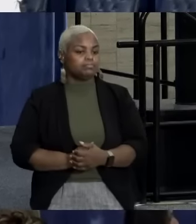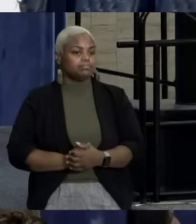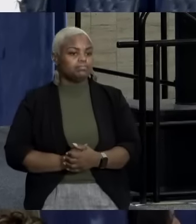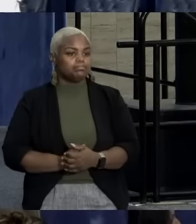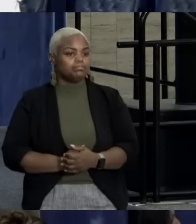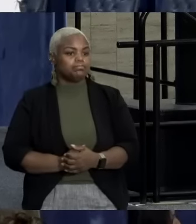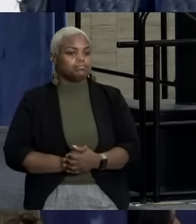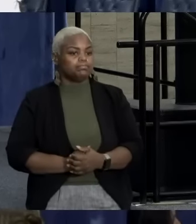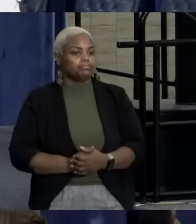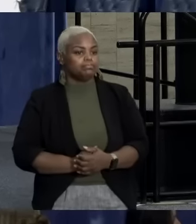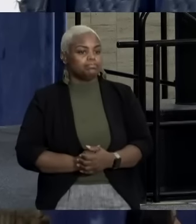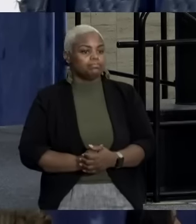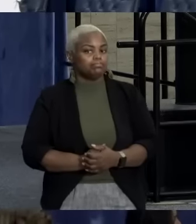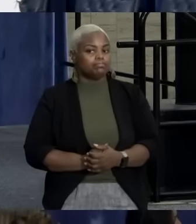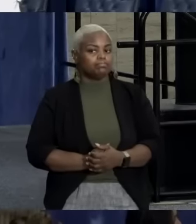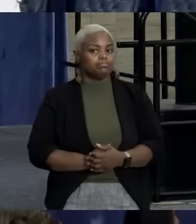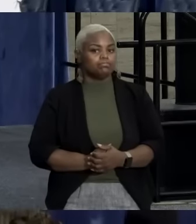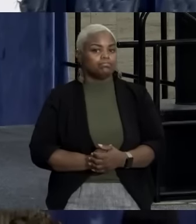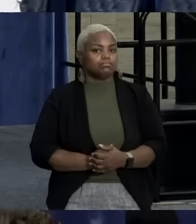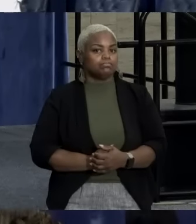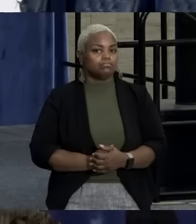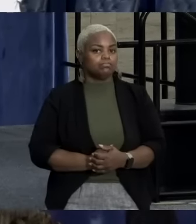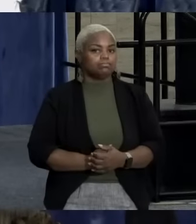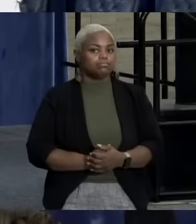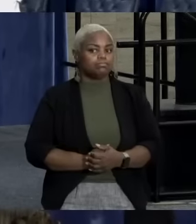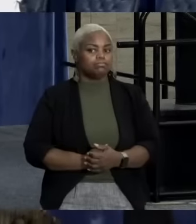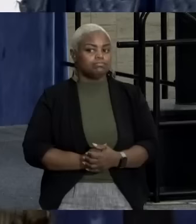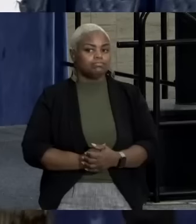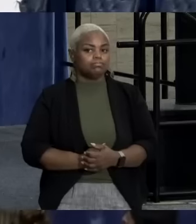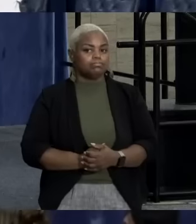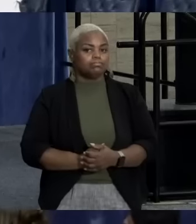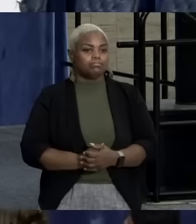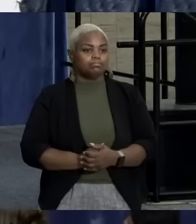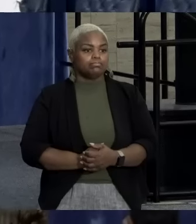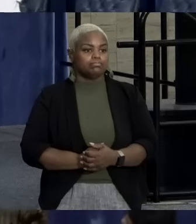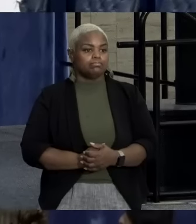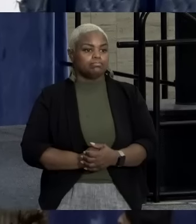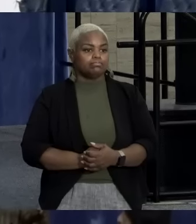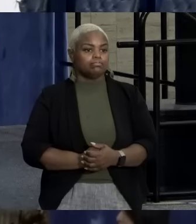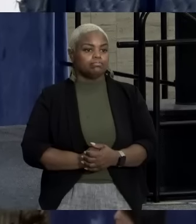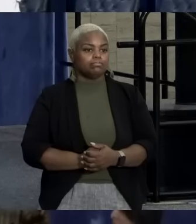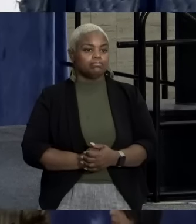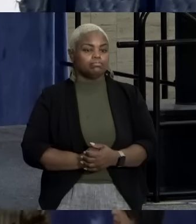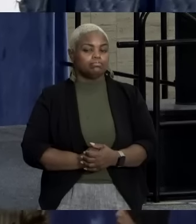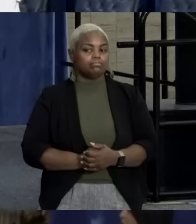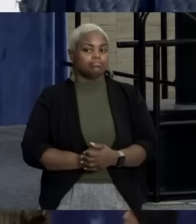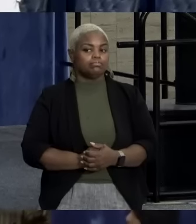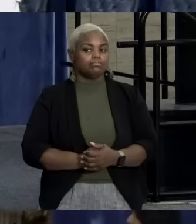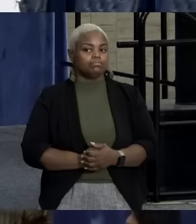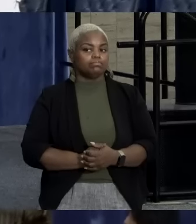Stefanie Spear: Over here, the second mic.